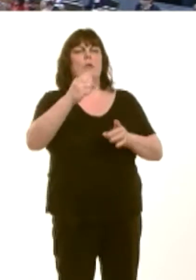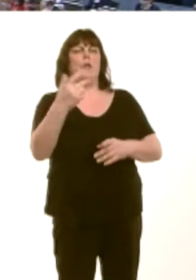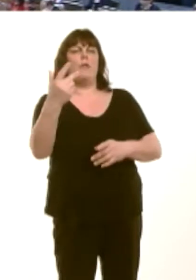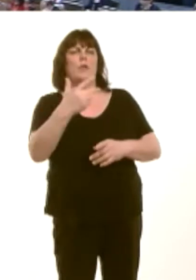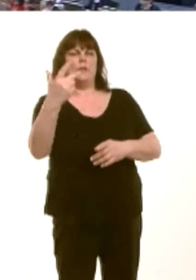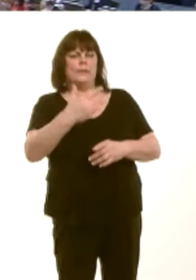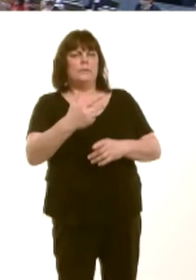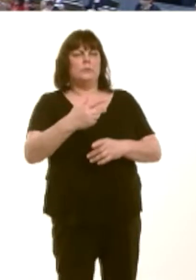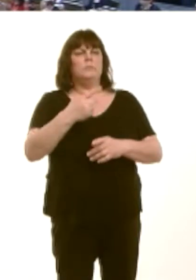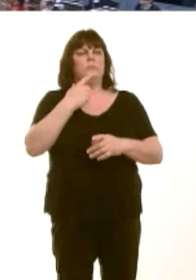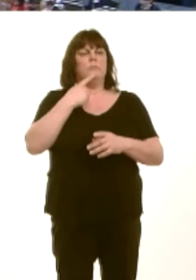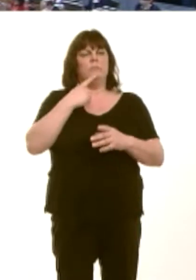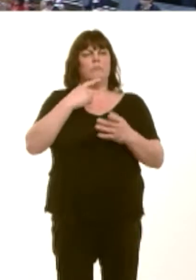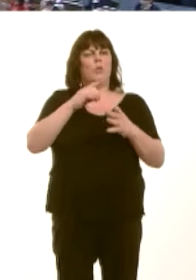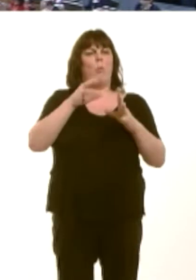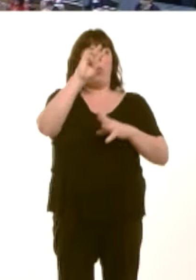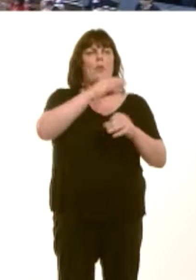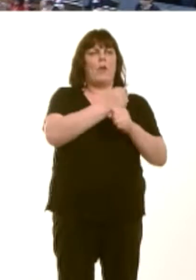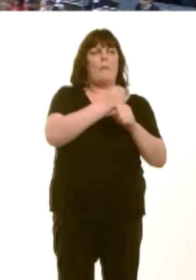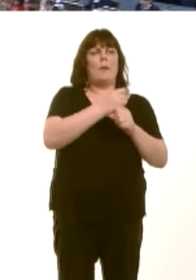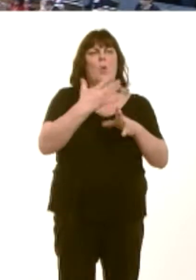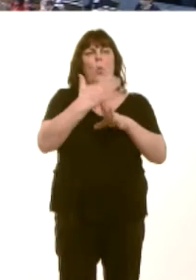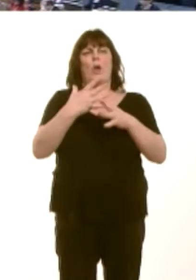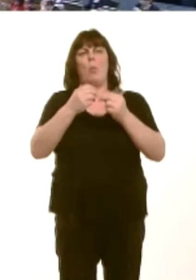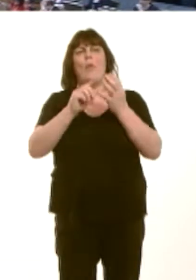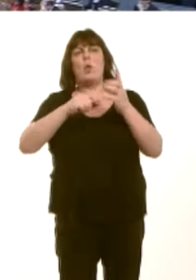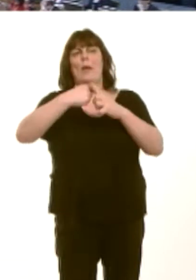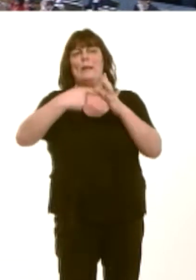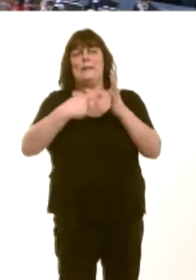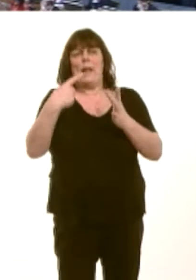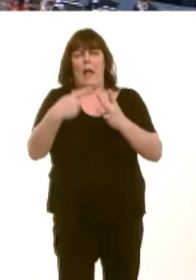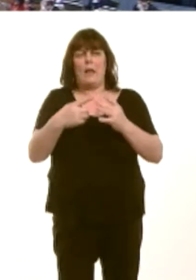UKTI to improve the promotion of Wales in UK Government-led visits and events internationally.